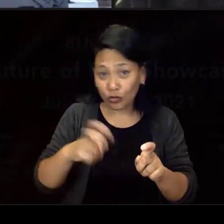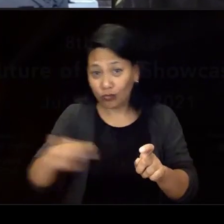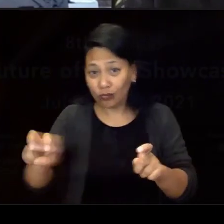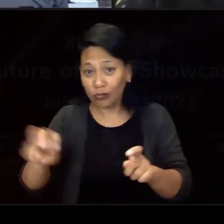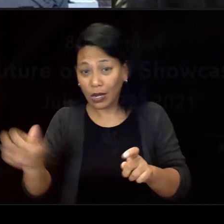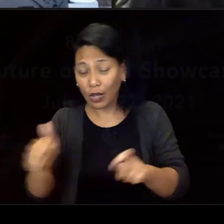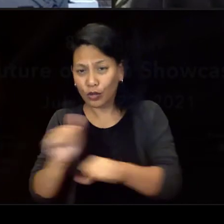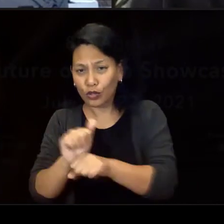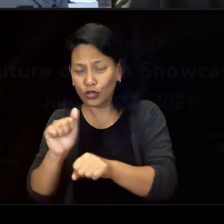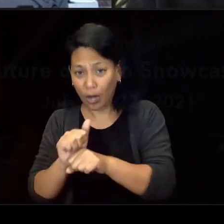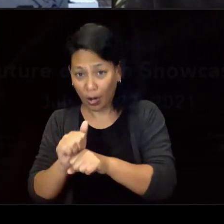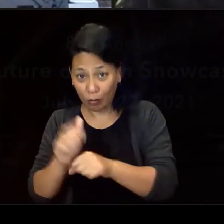Christina? Let's start with you.